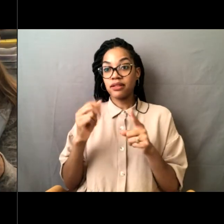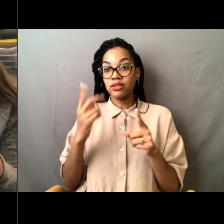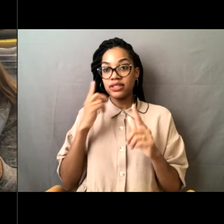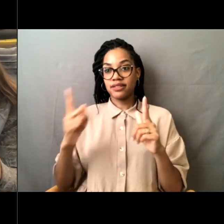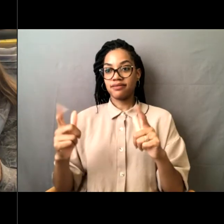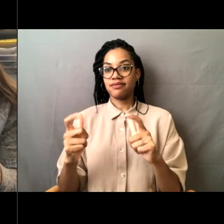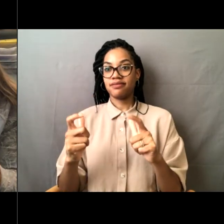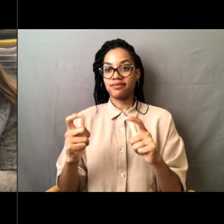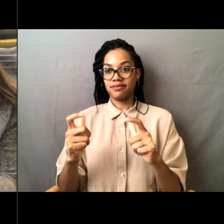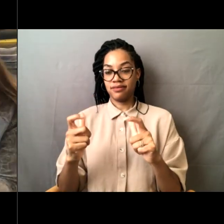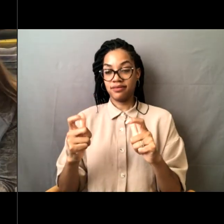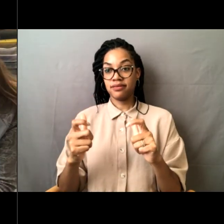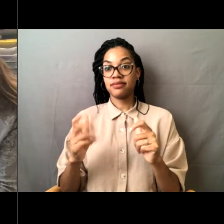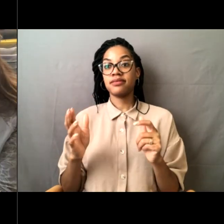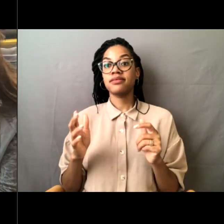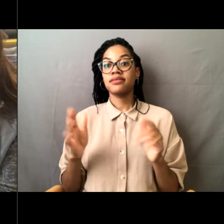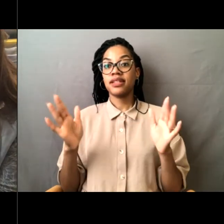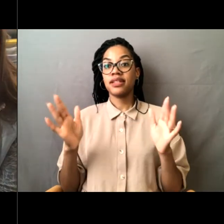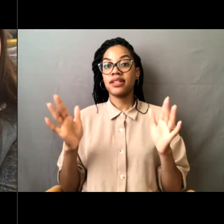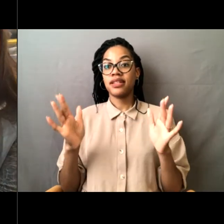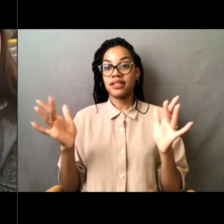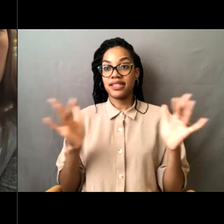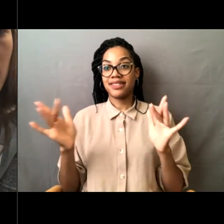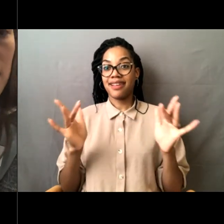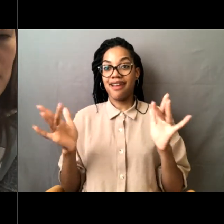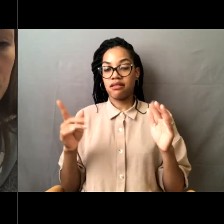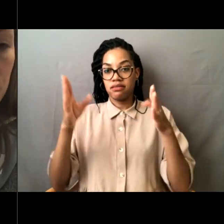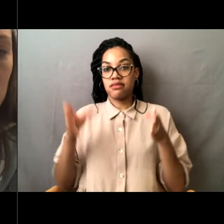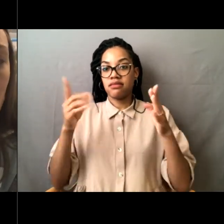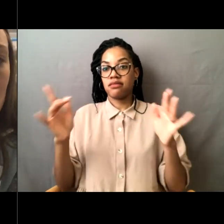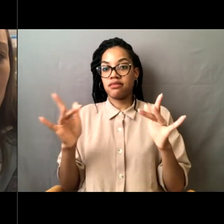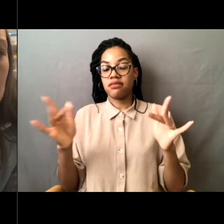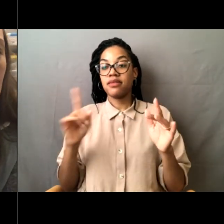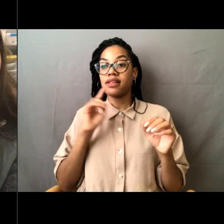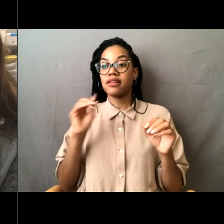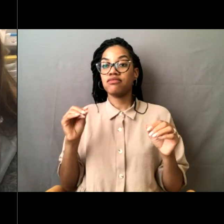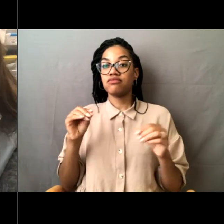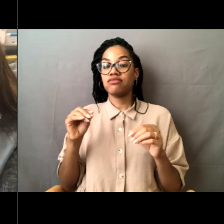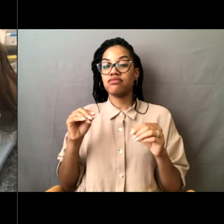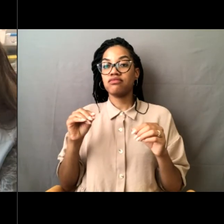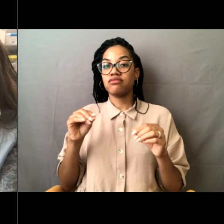and then the side features allow you to take recordings of, to capture recordings and to take pictures.